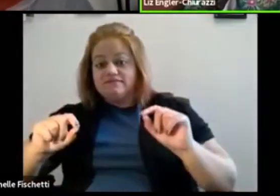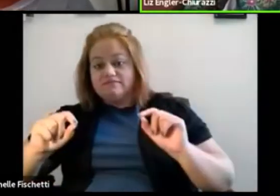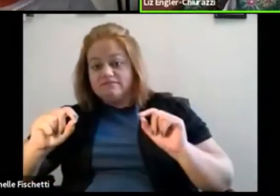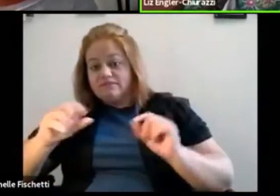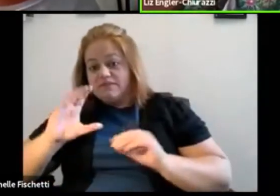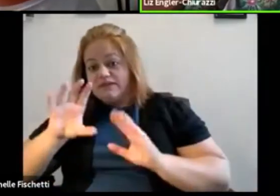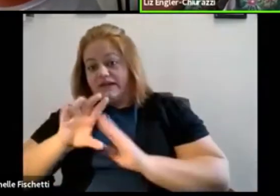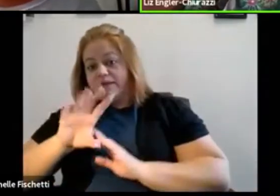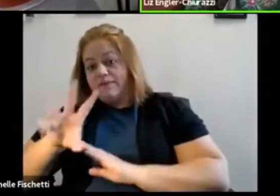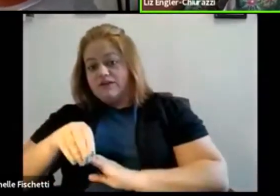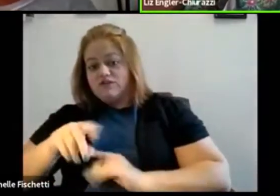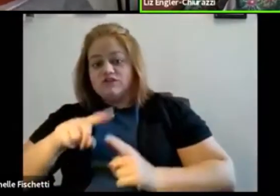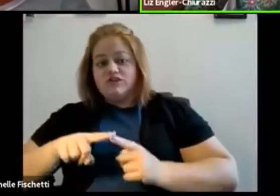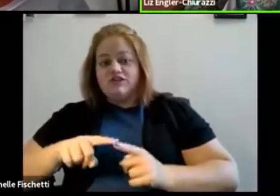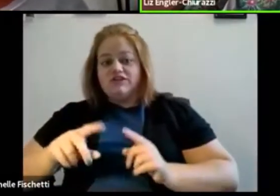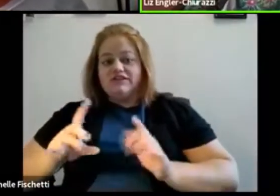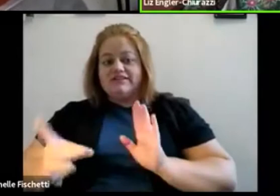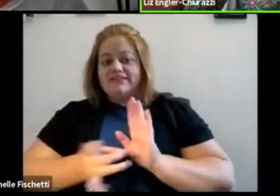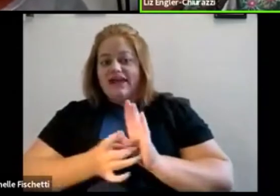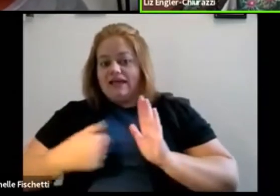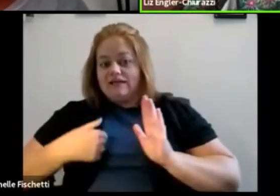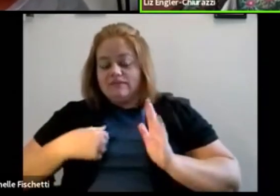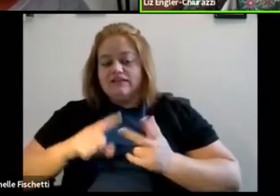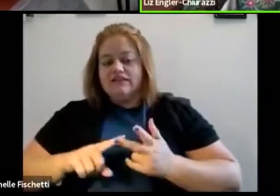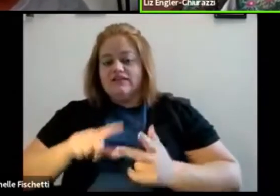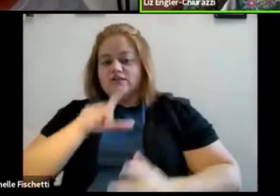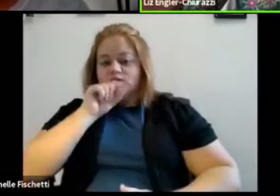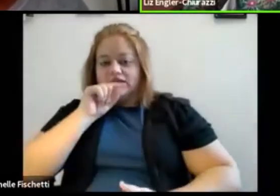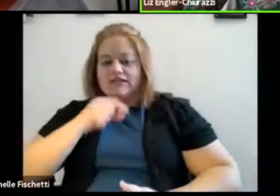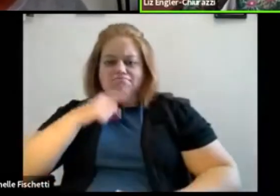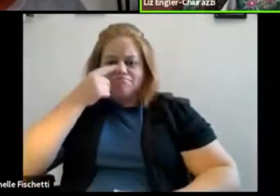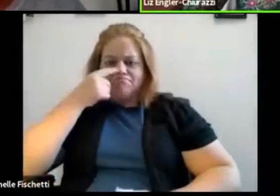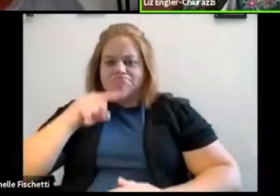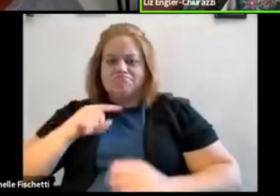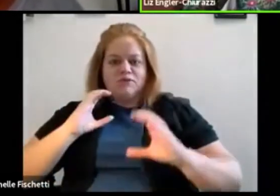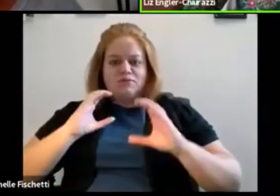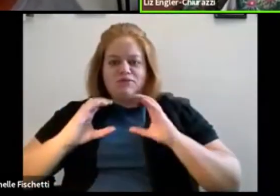anything, I'm open to communication so feel free to engage with me in any